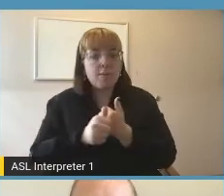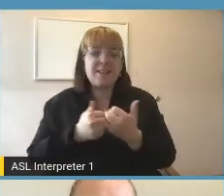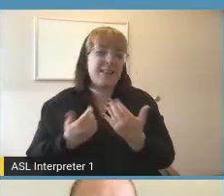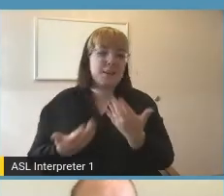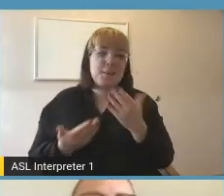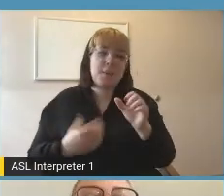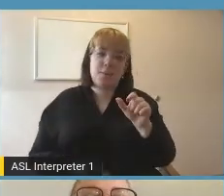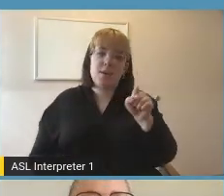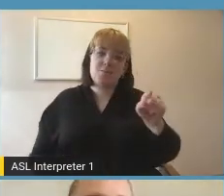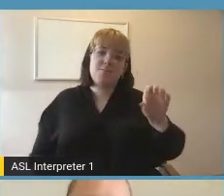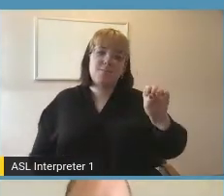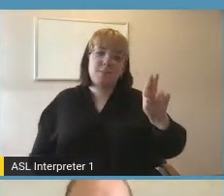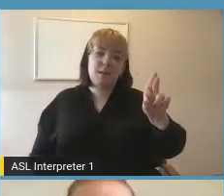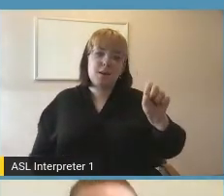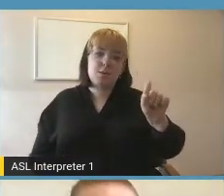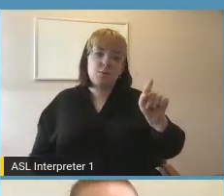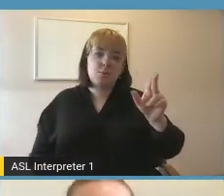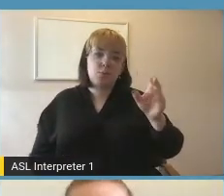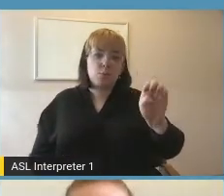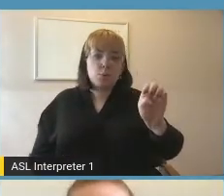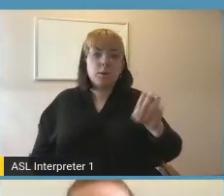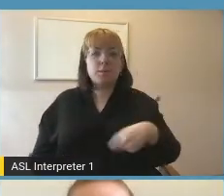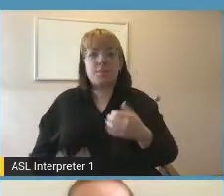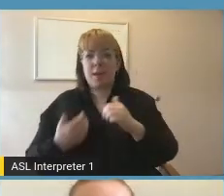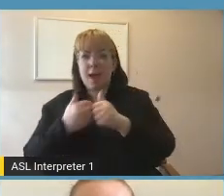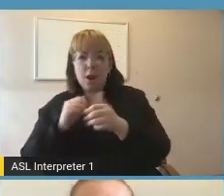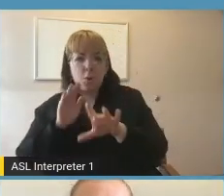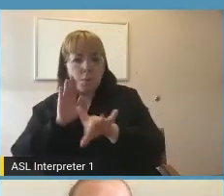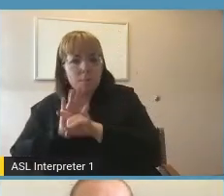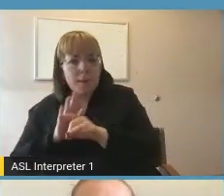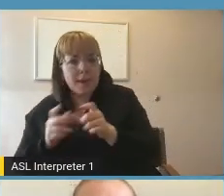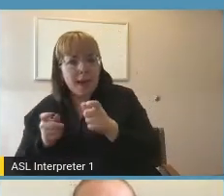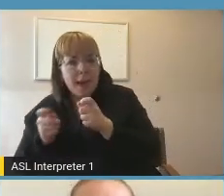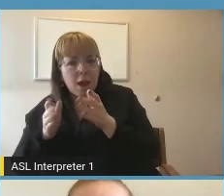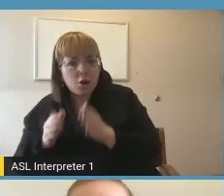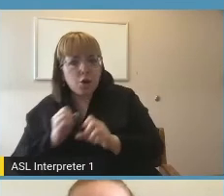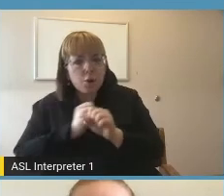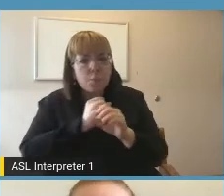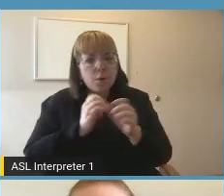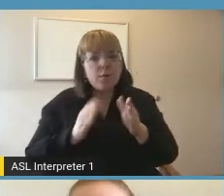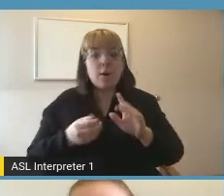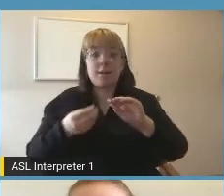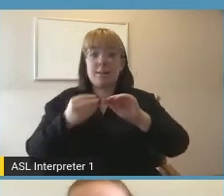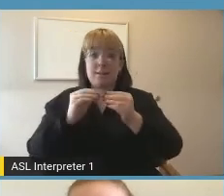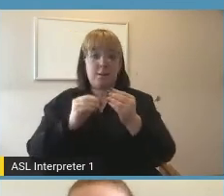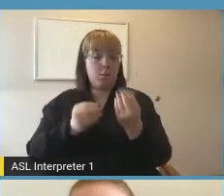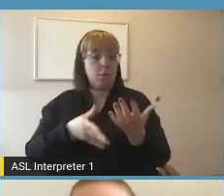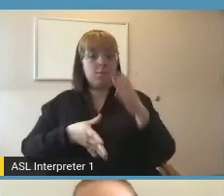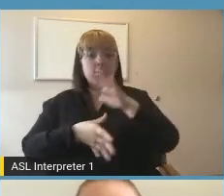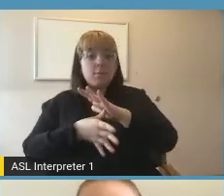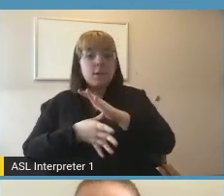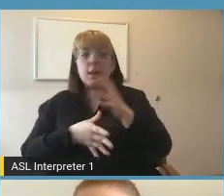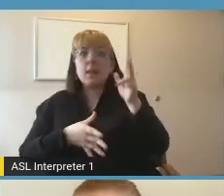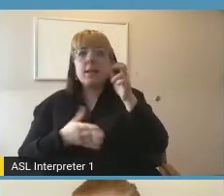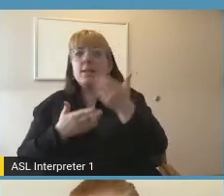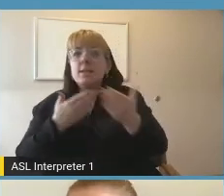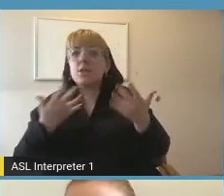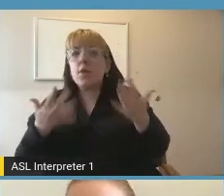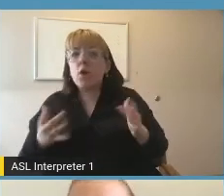How would you choose an editor or producer? This is a question that I get a lot. The number one thing is to listen to what they have already edited and produced. If you like it, great,